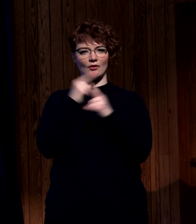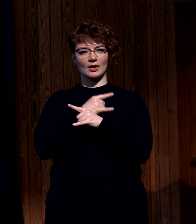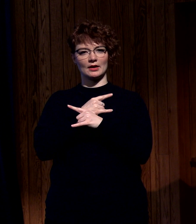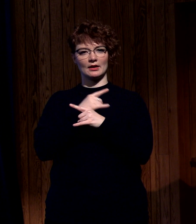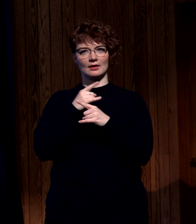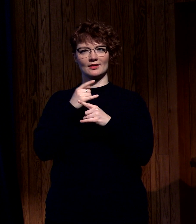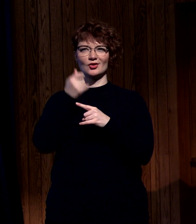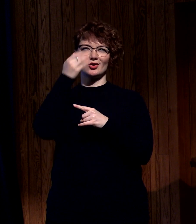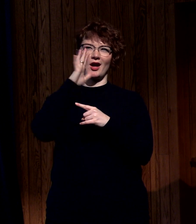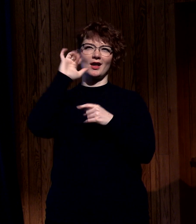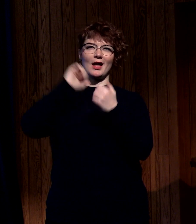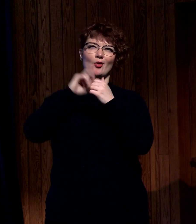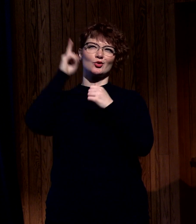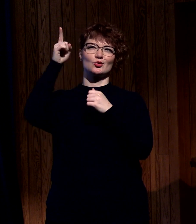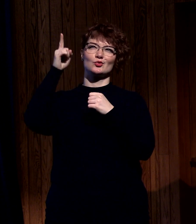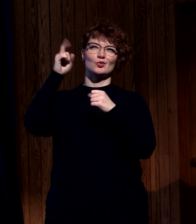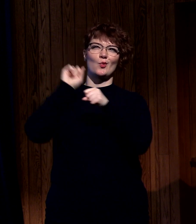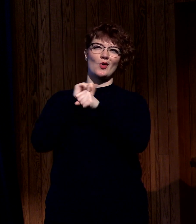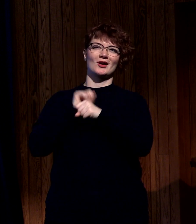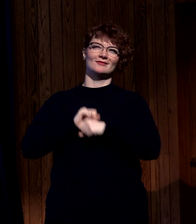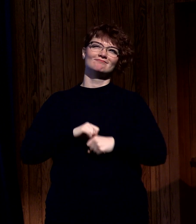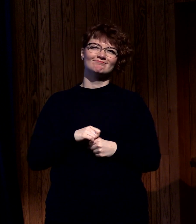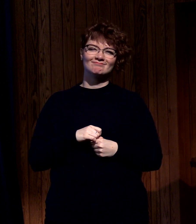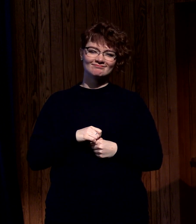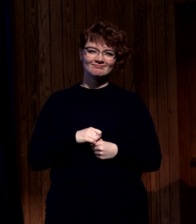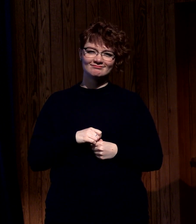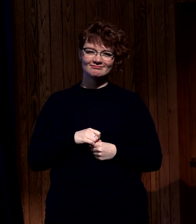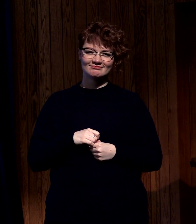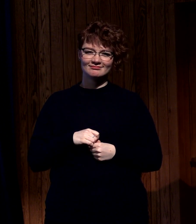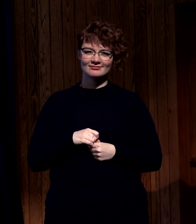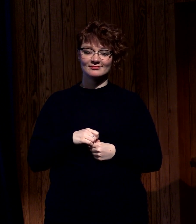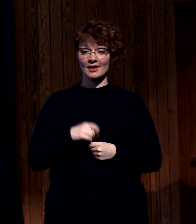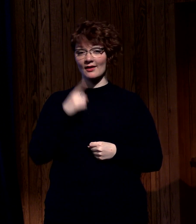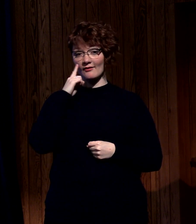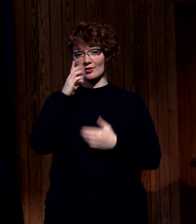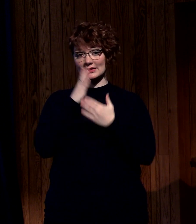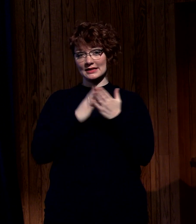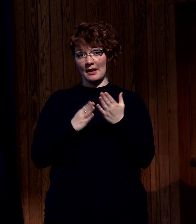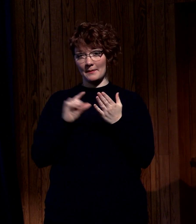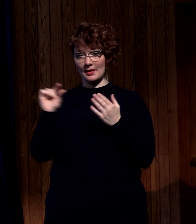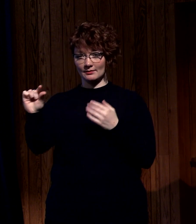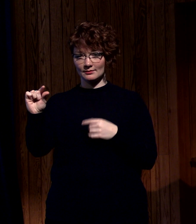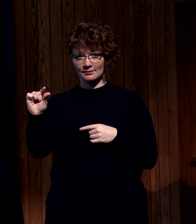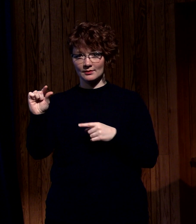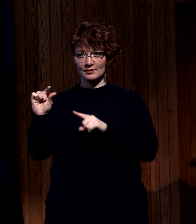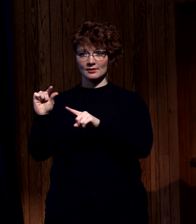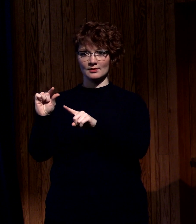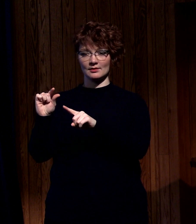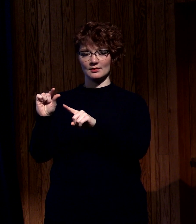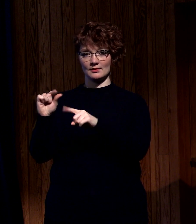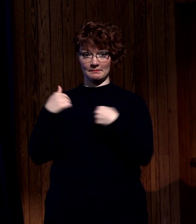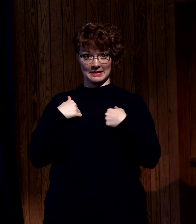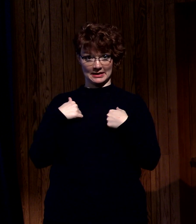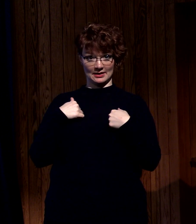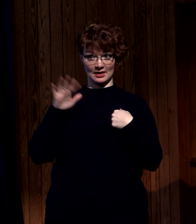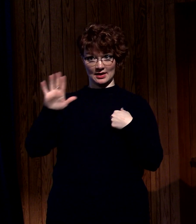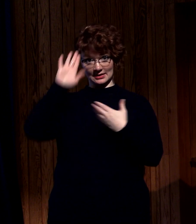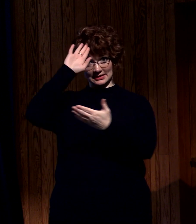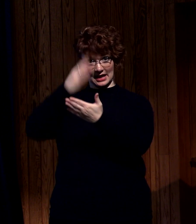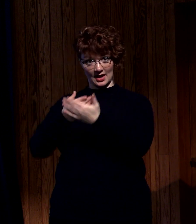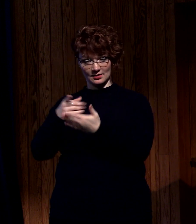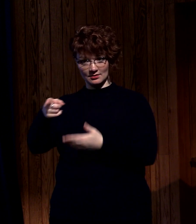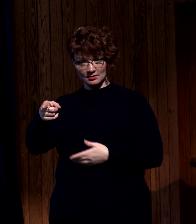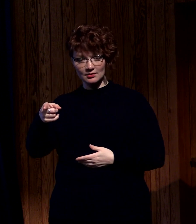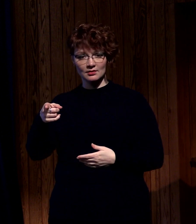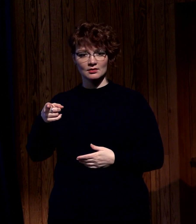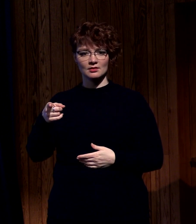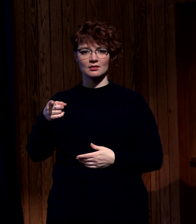God works. You see, on some level, his son, me, I embody